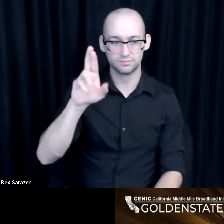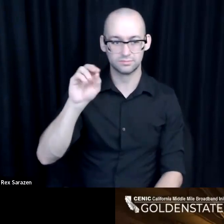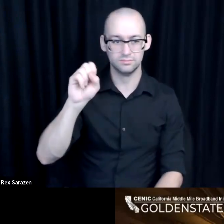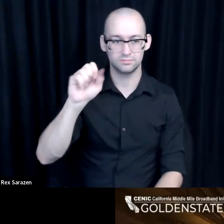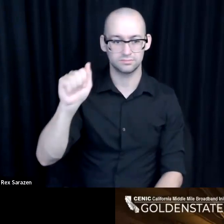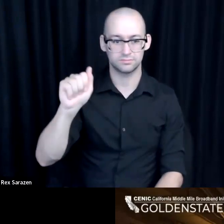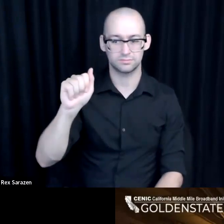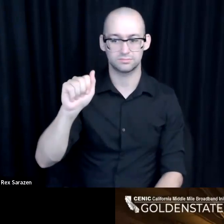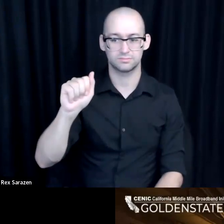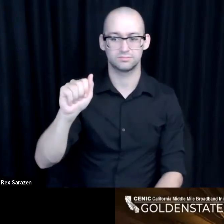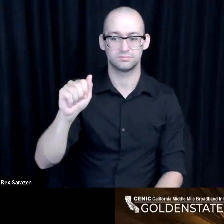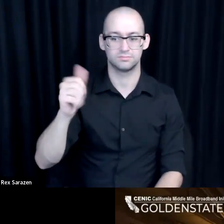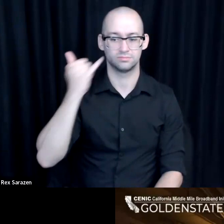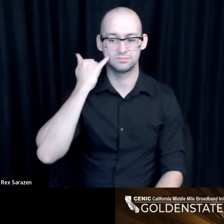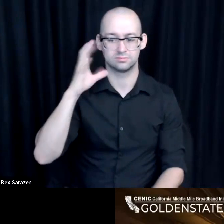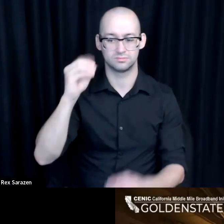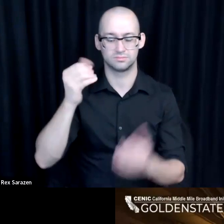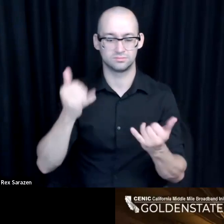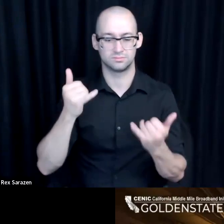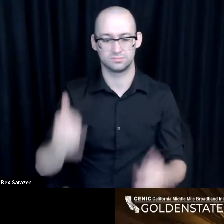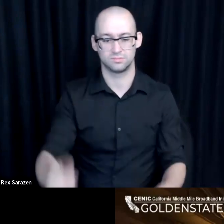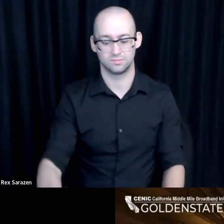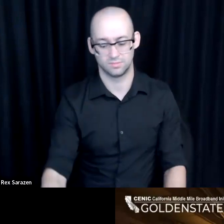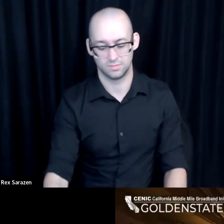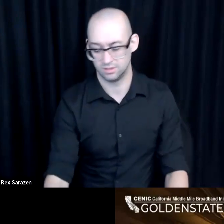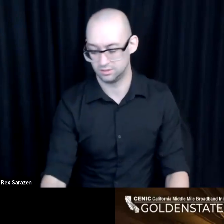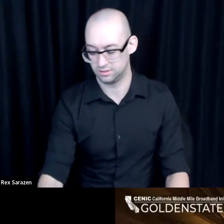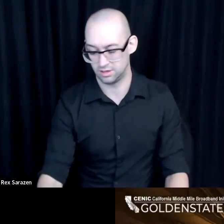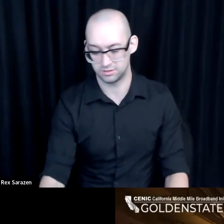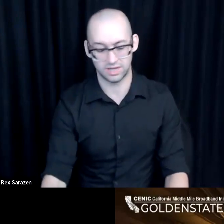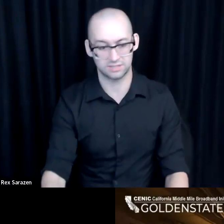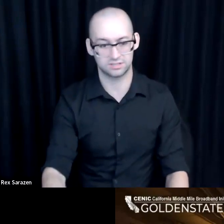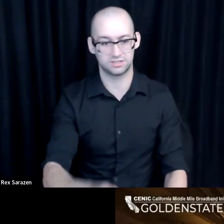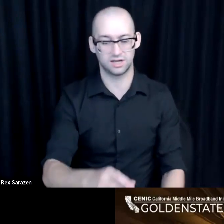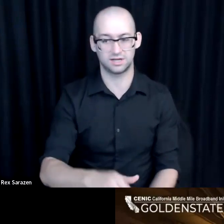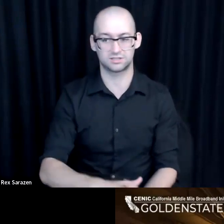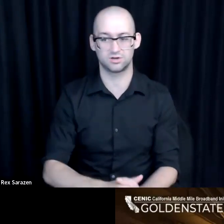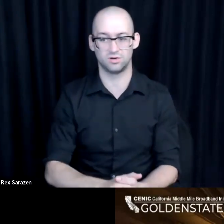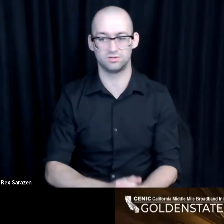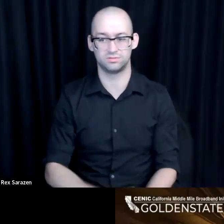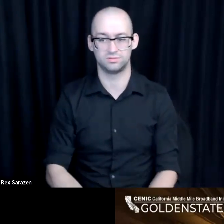awful. If we had an emergency here, or we're trying to conduct business at our office and